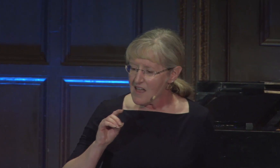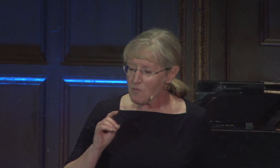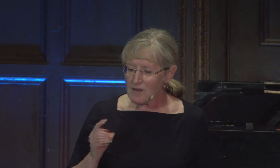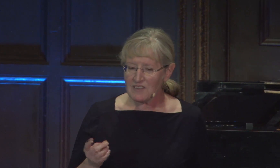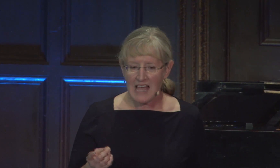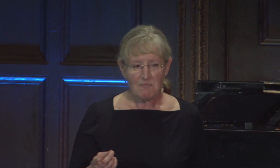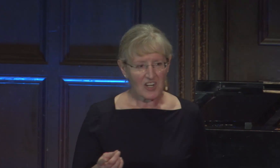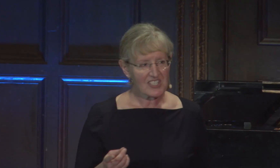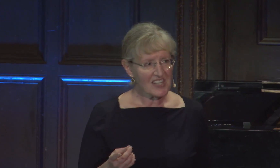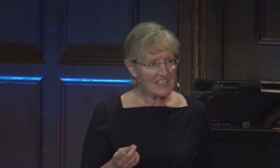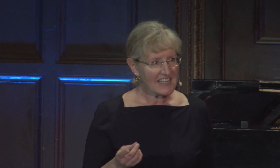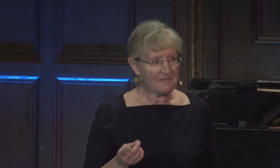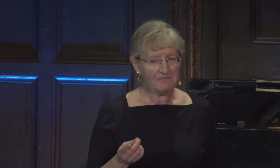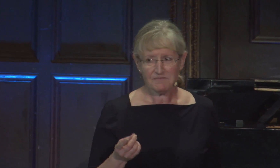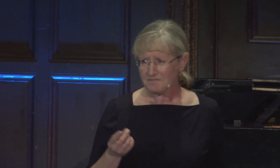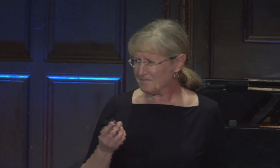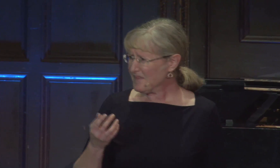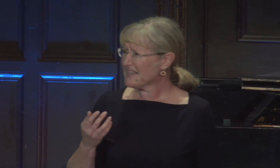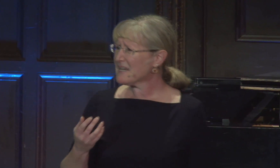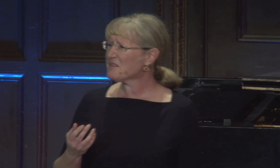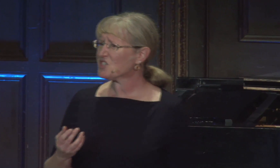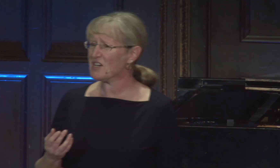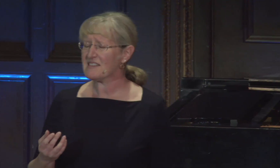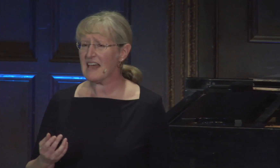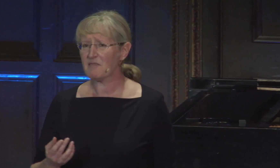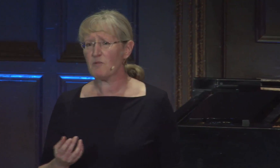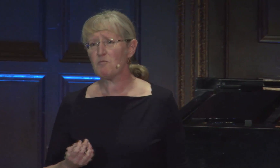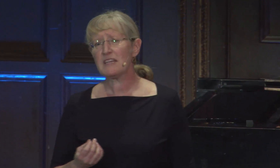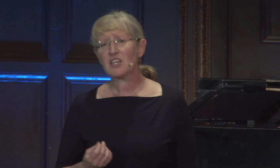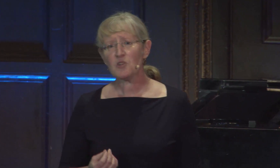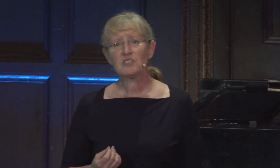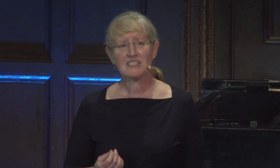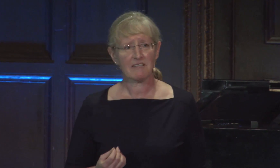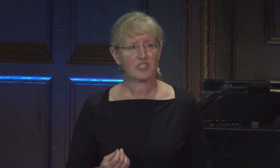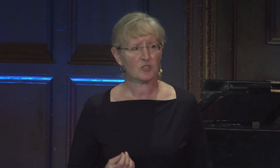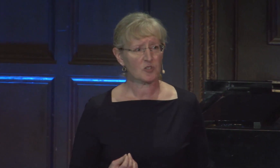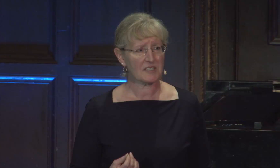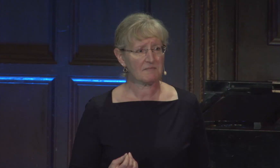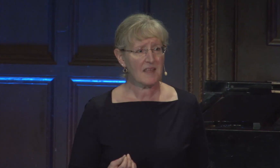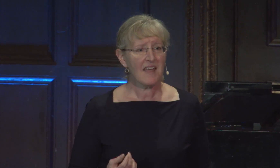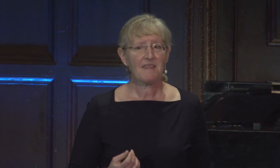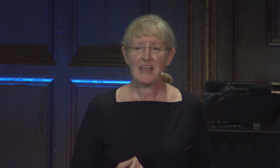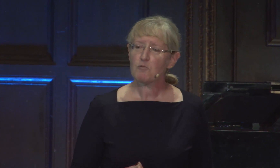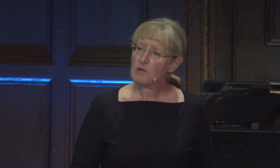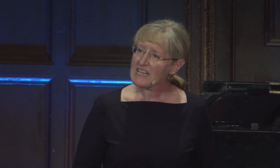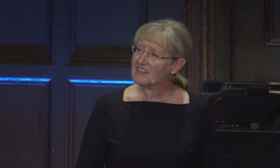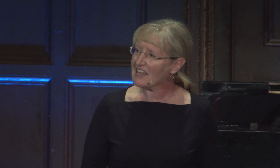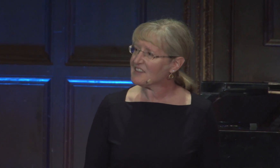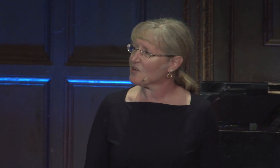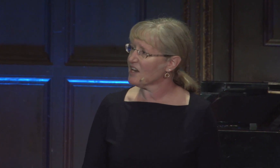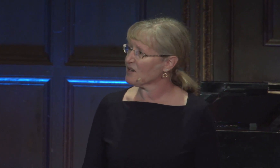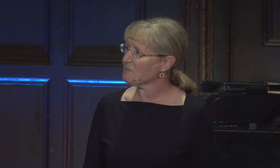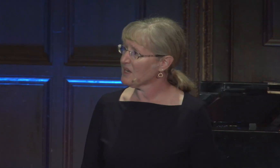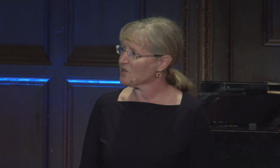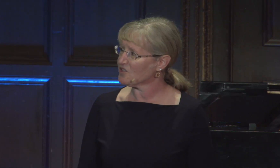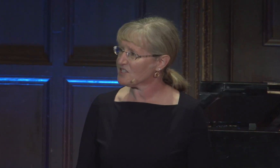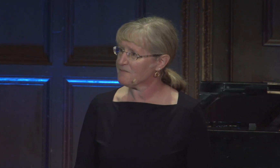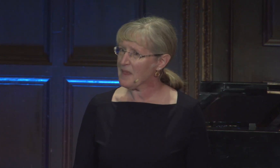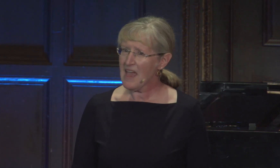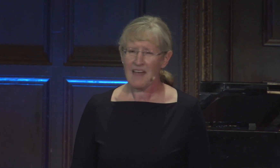One landmark study demonstrated that when we cue to deaf children, they read like their hearing peers.